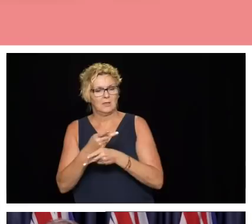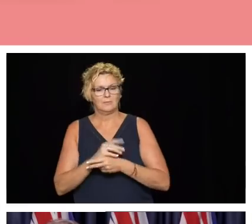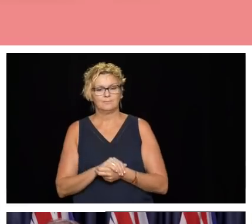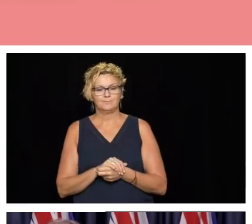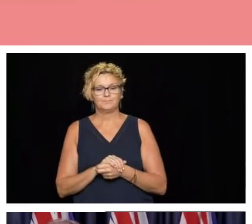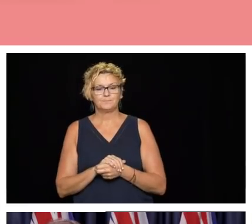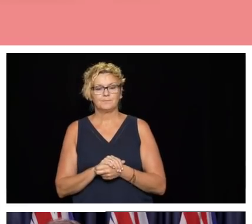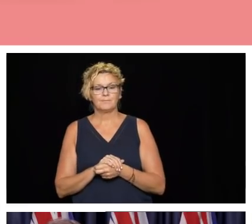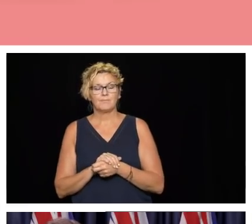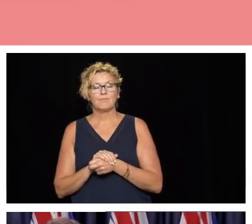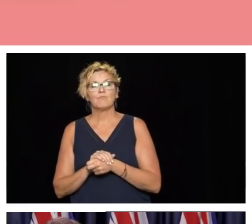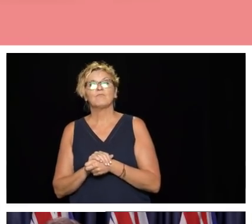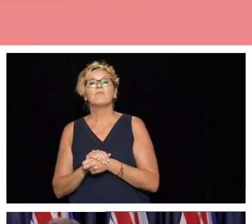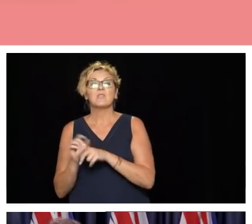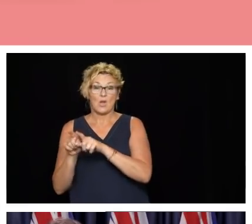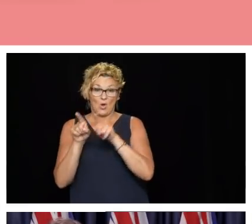which is a plan that has been in place since